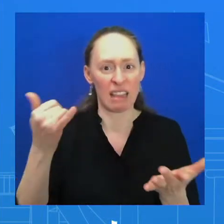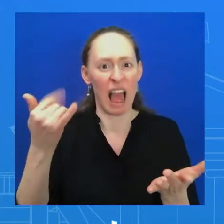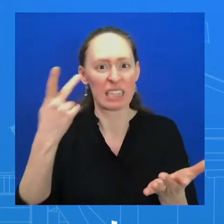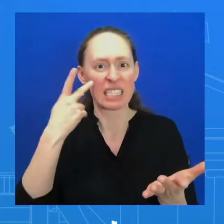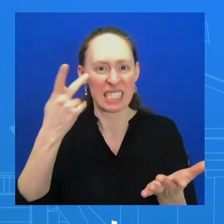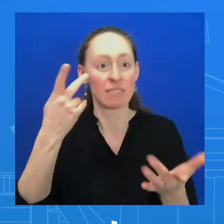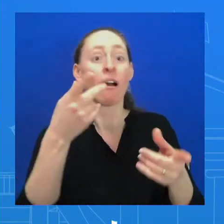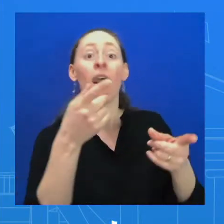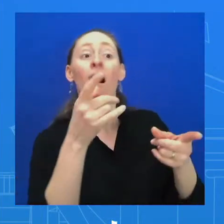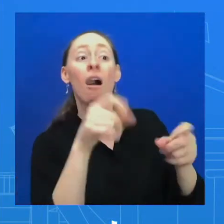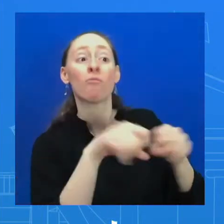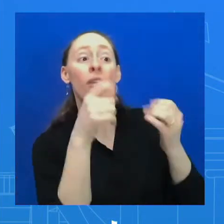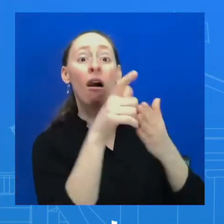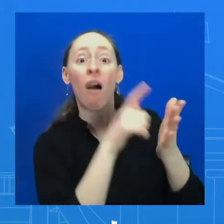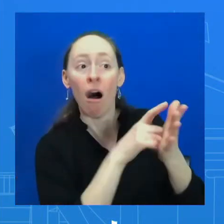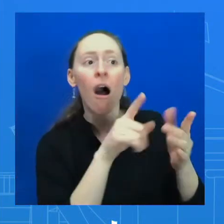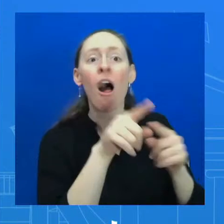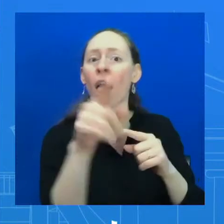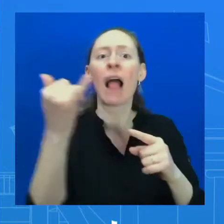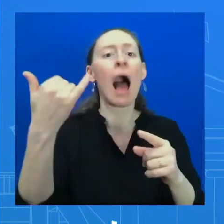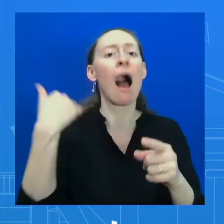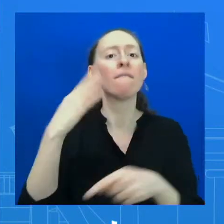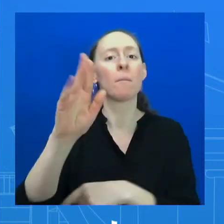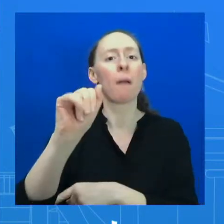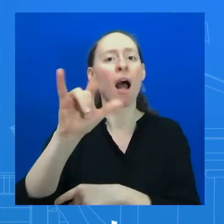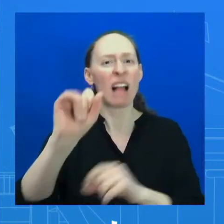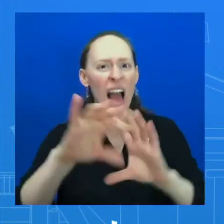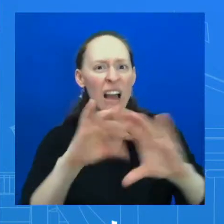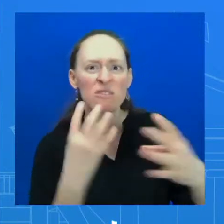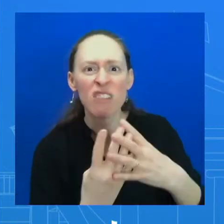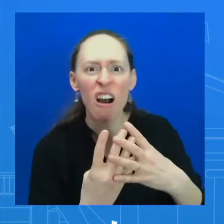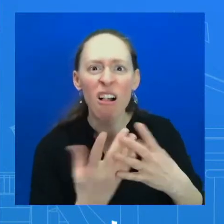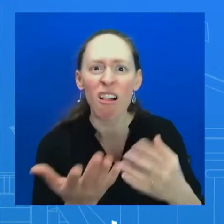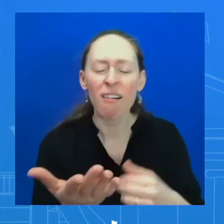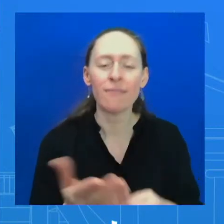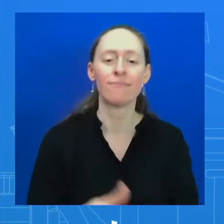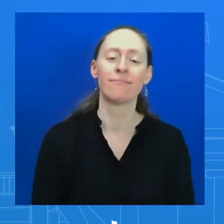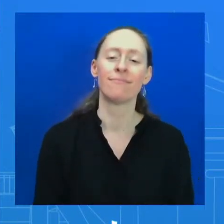So, don't want to comment on an active case. But anyone found guilty -- and we've been very clear about that --